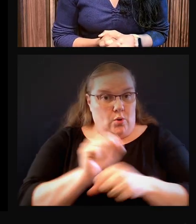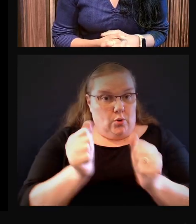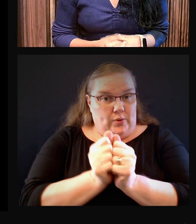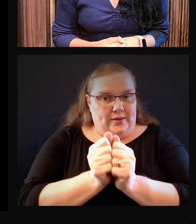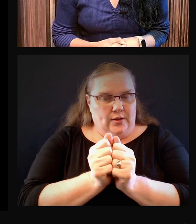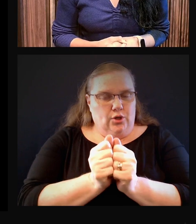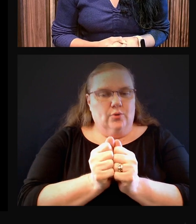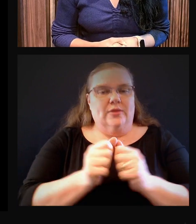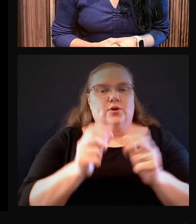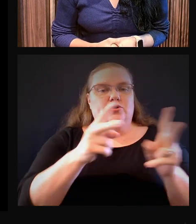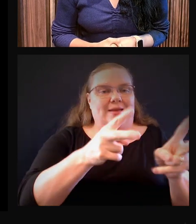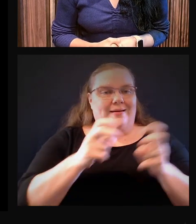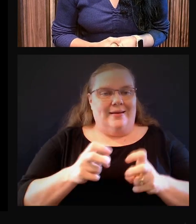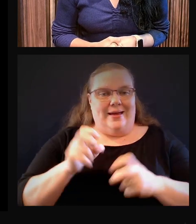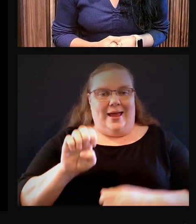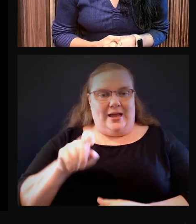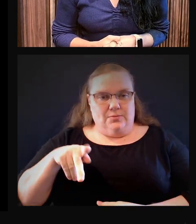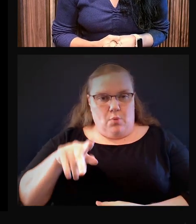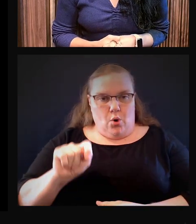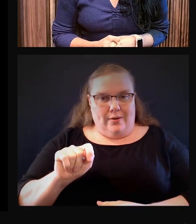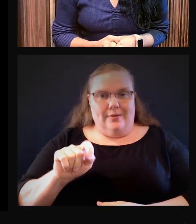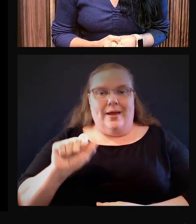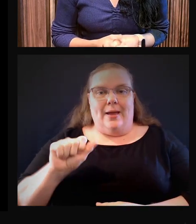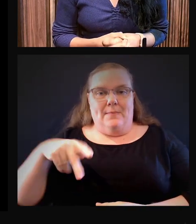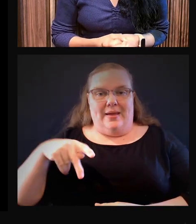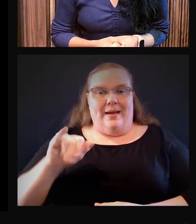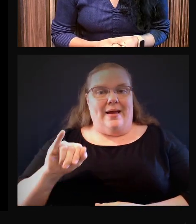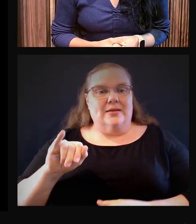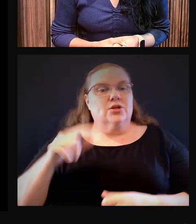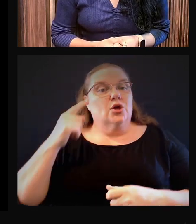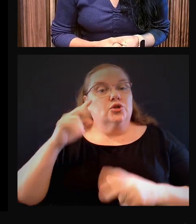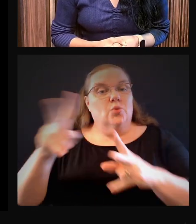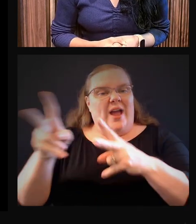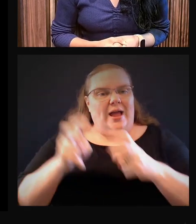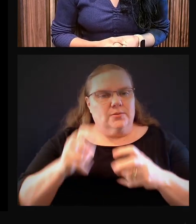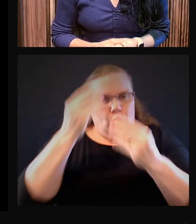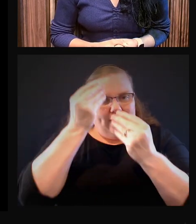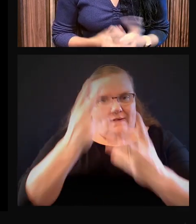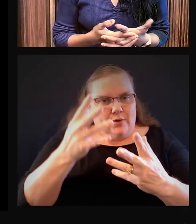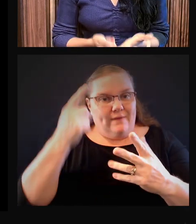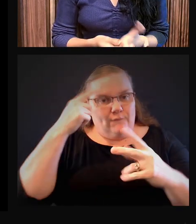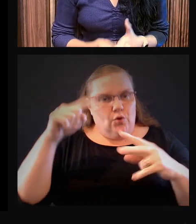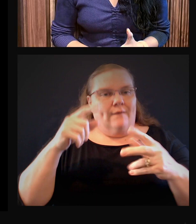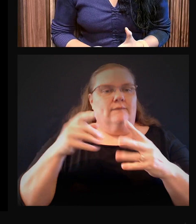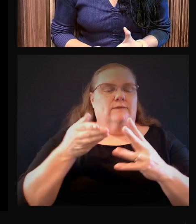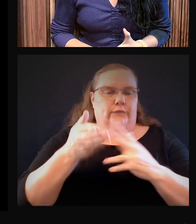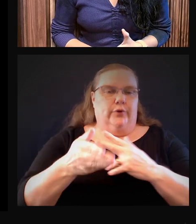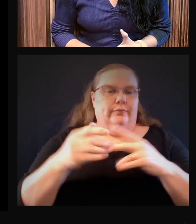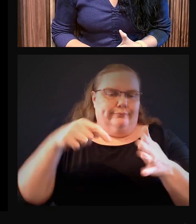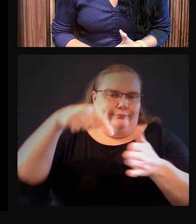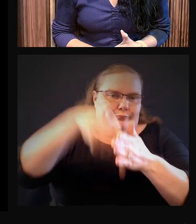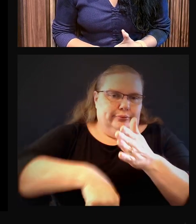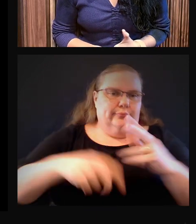to export all of the player information from the segments for further analysis. The biggest benefit of using this feature,